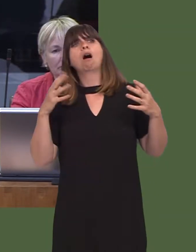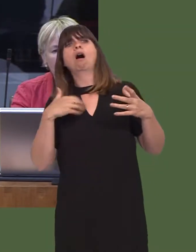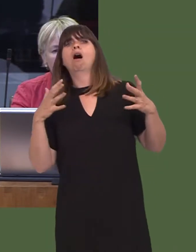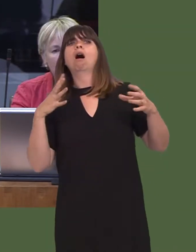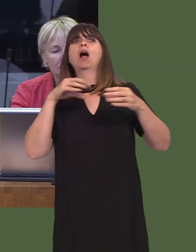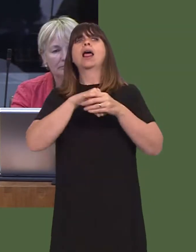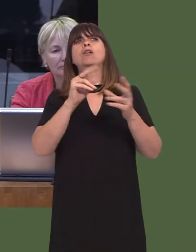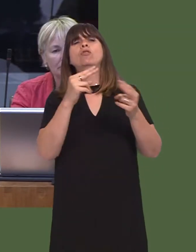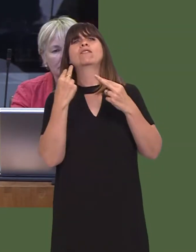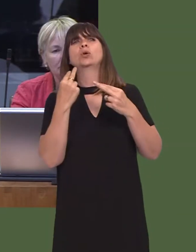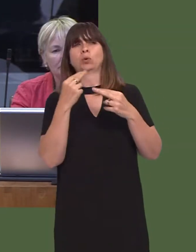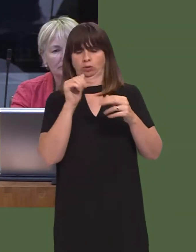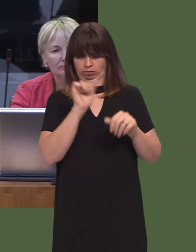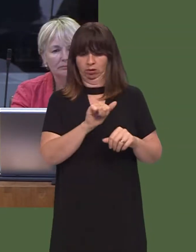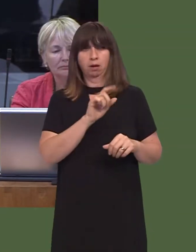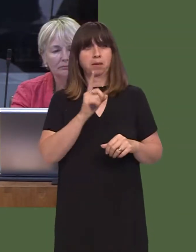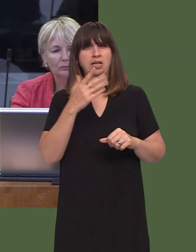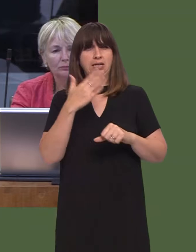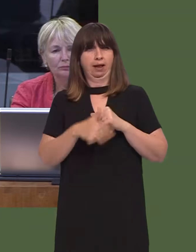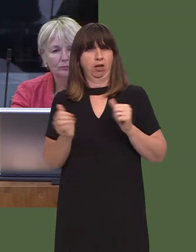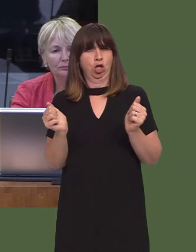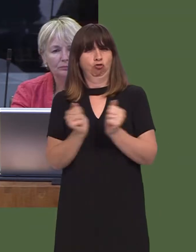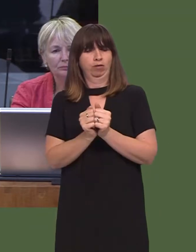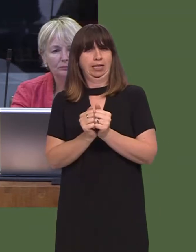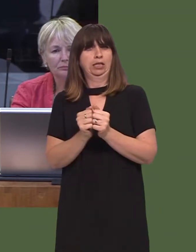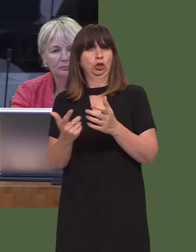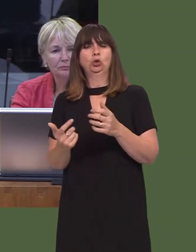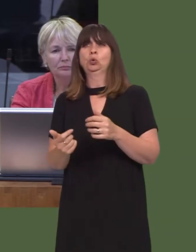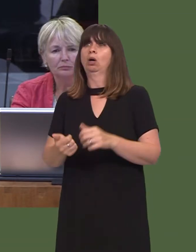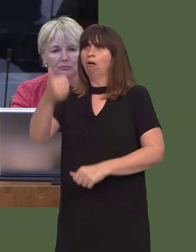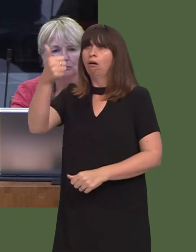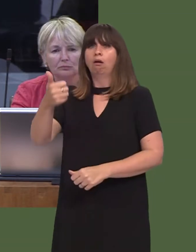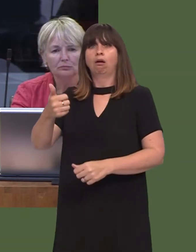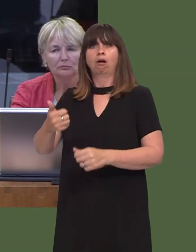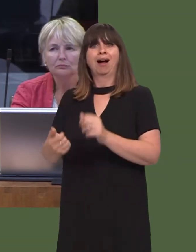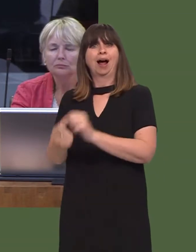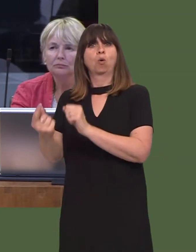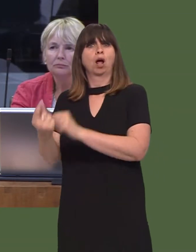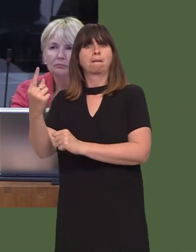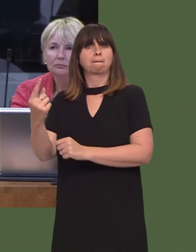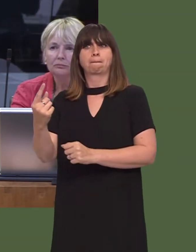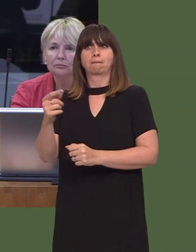in that review, but they didnít sign up to implementing whatever outcome was recommended.